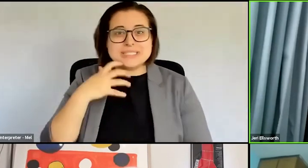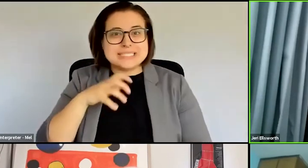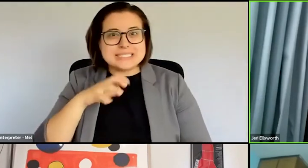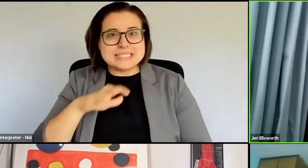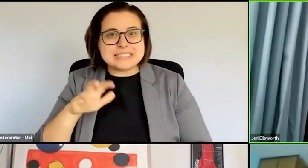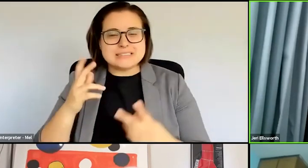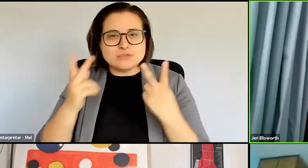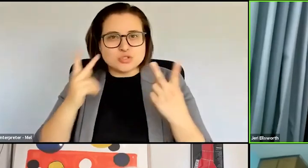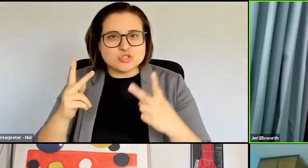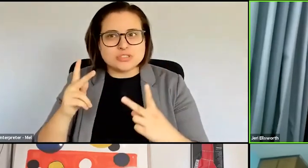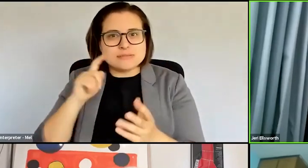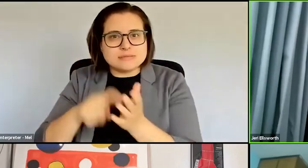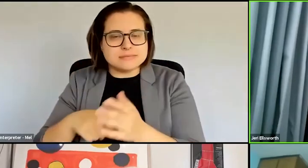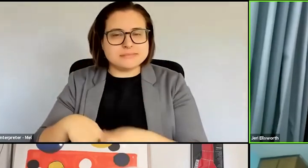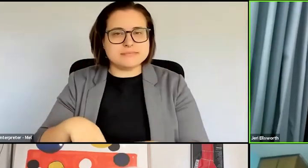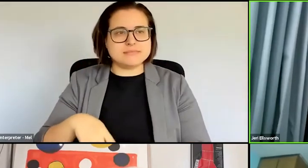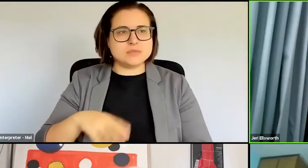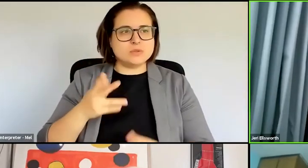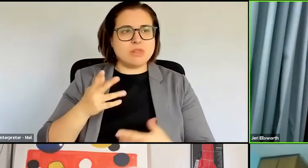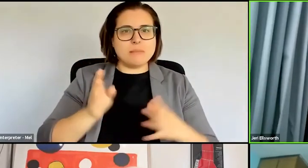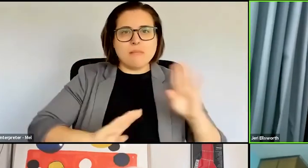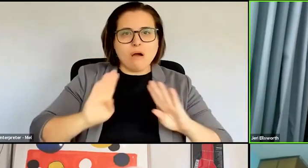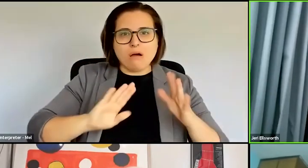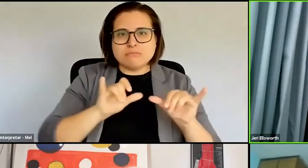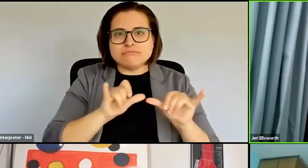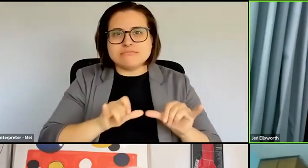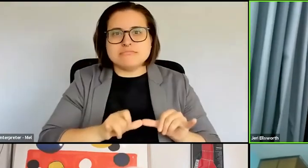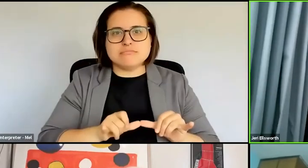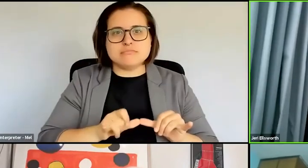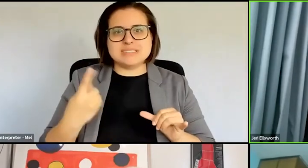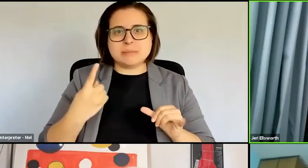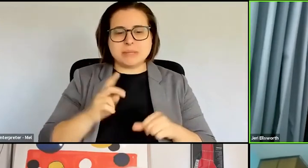biometrics on some kind of wearable that's measuring your frustration